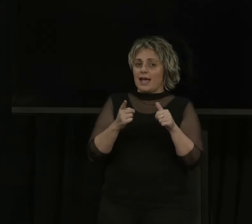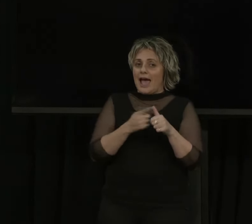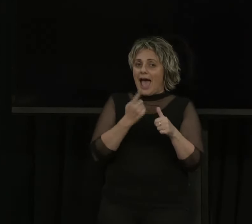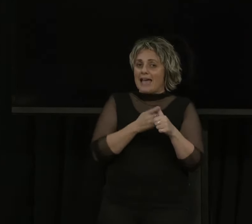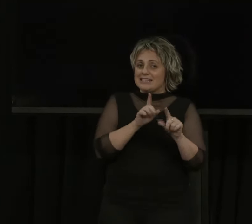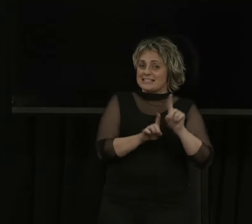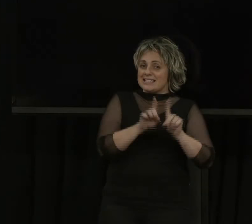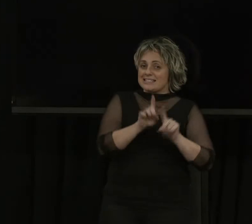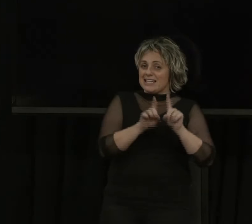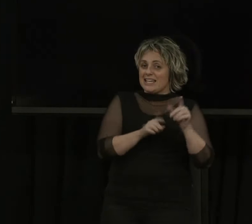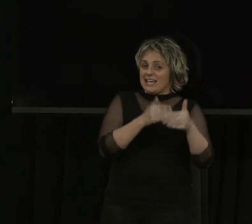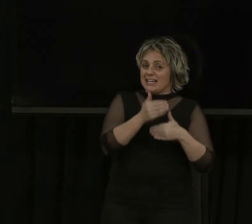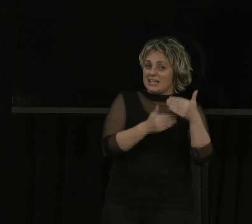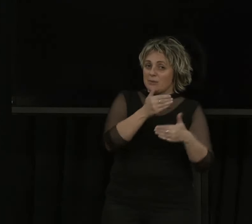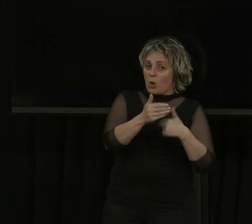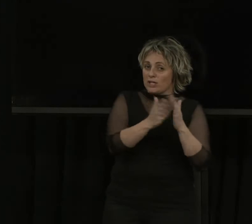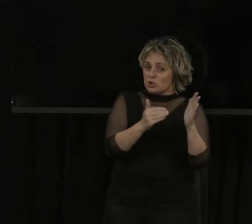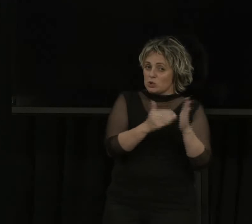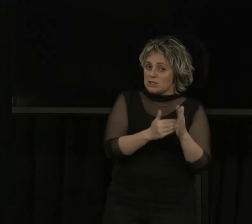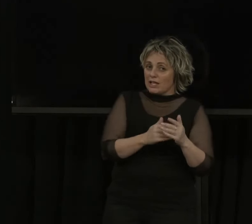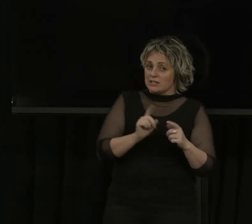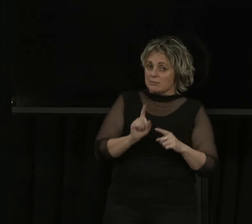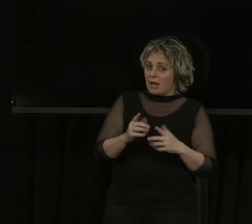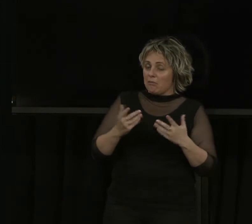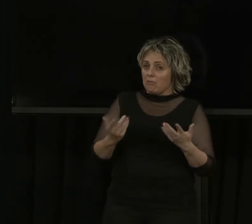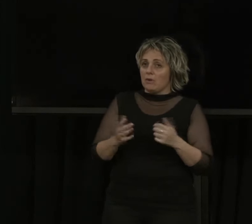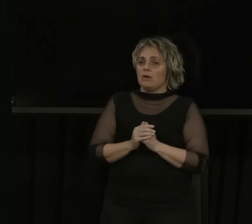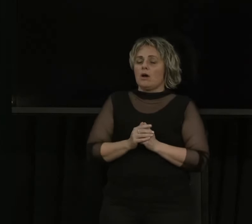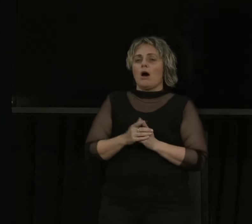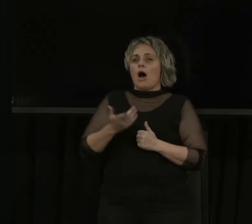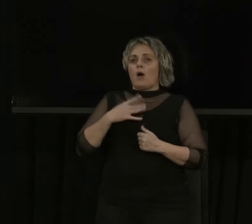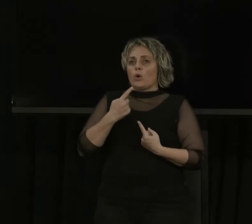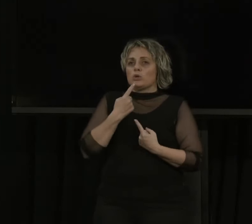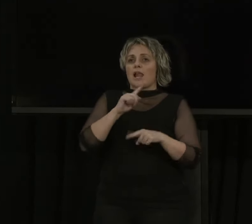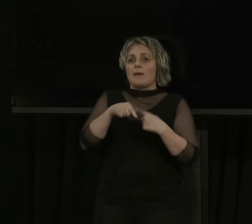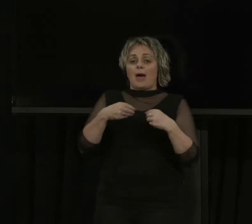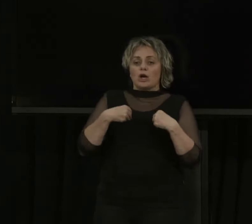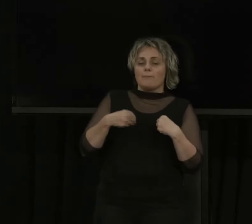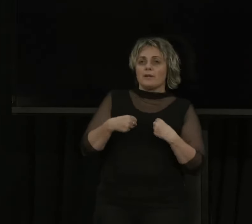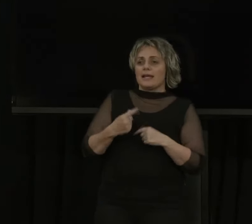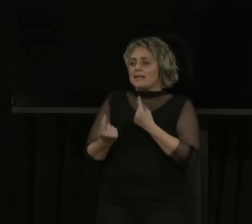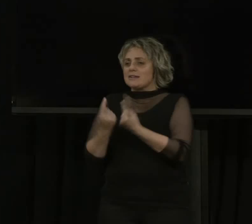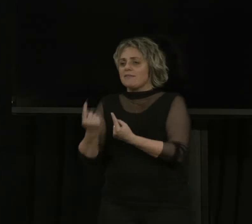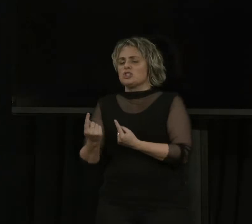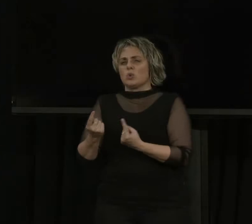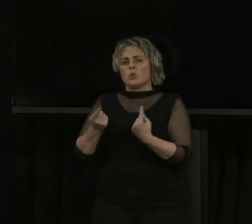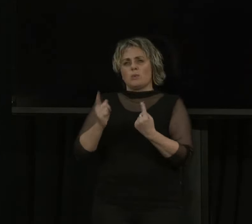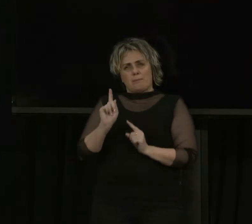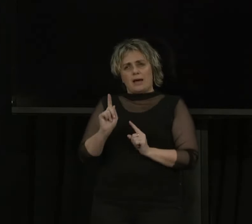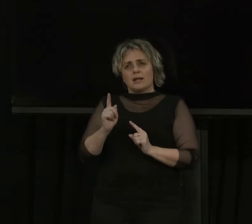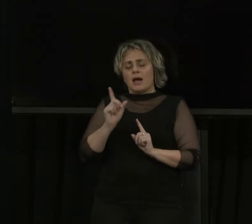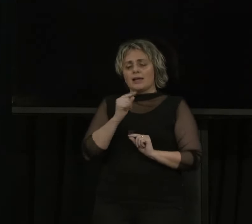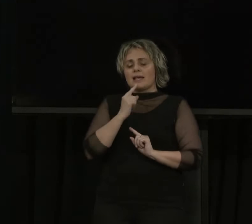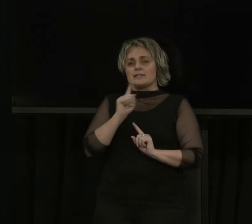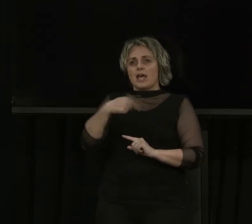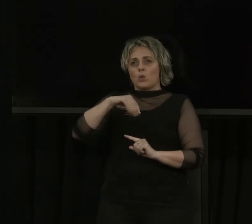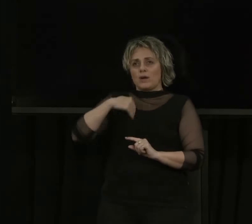you comfortable with companies